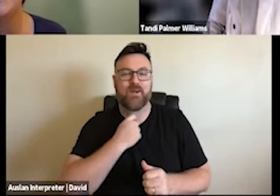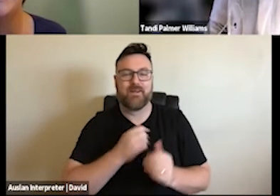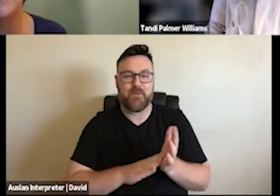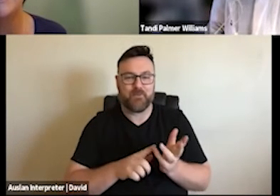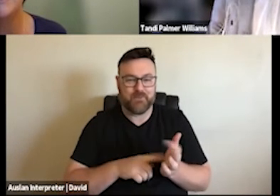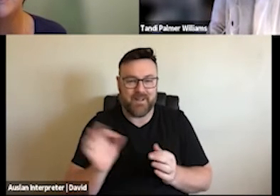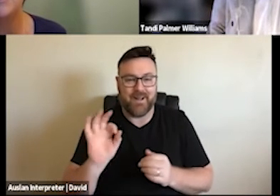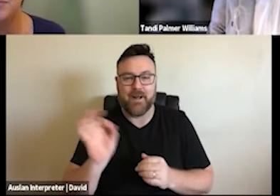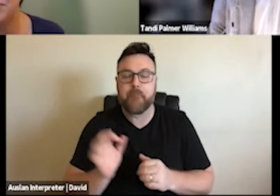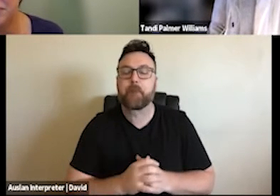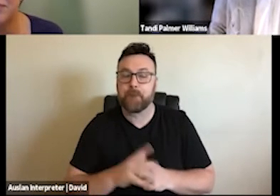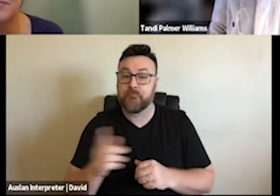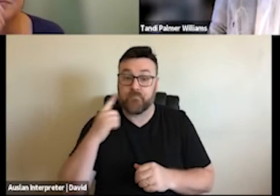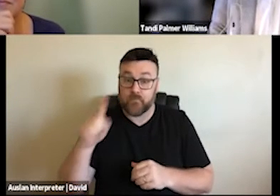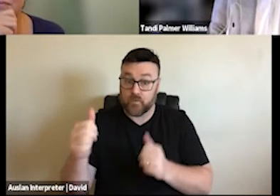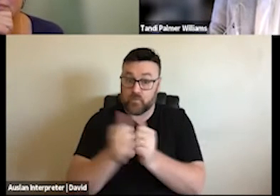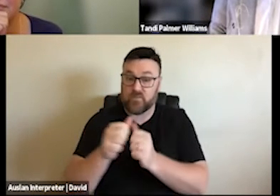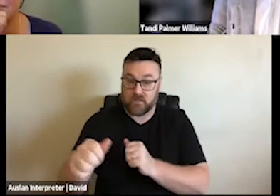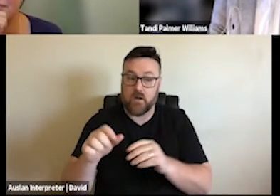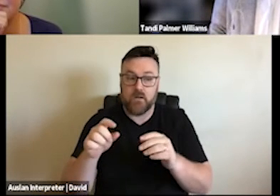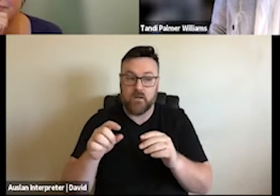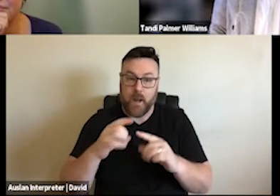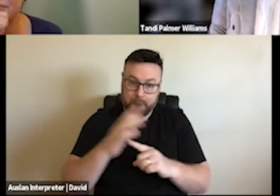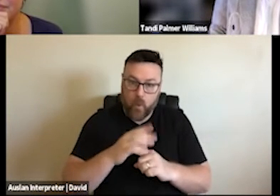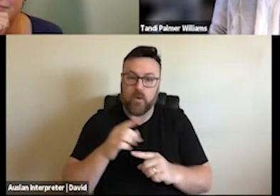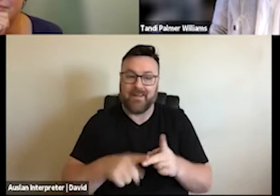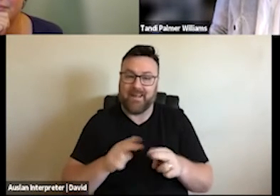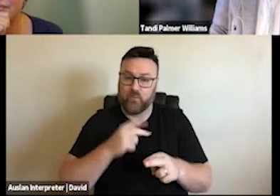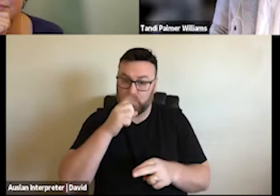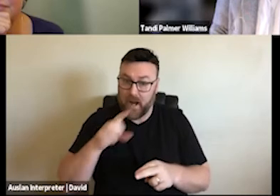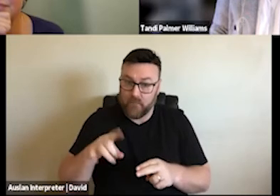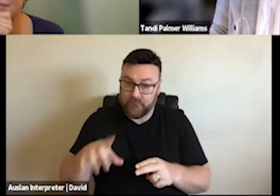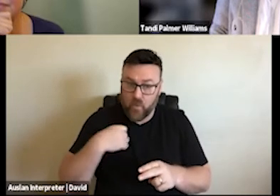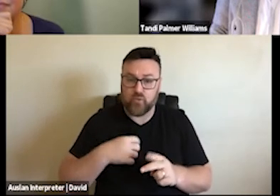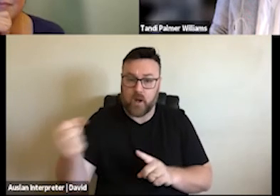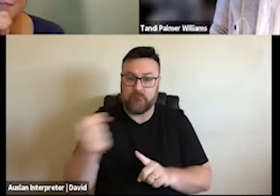I did it's important if you got the resources to provide that tech person.